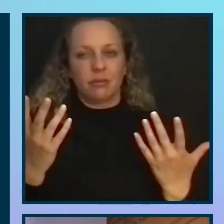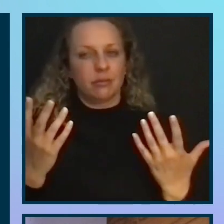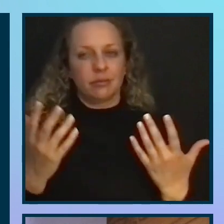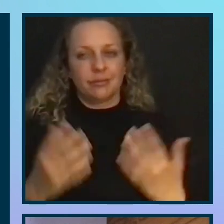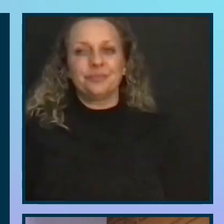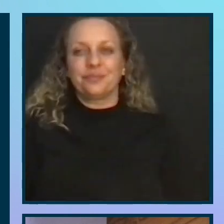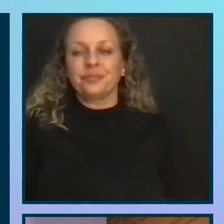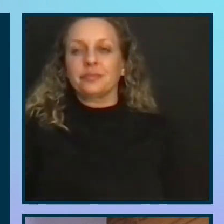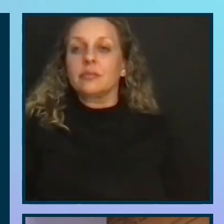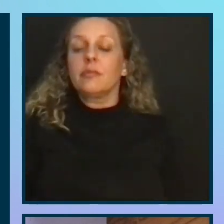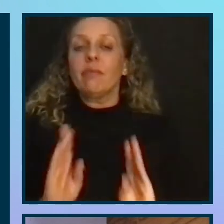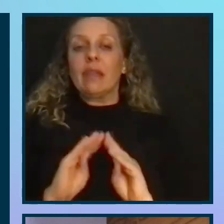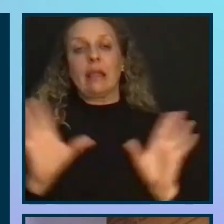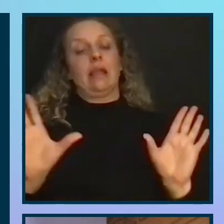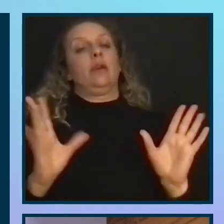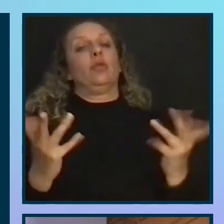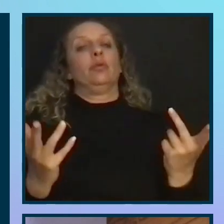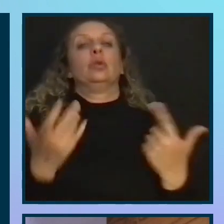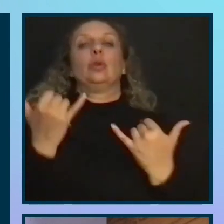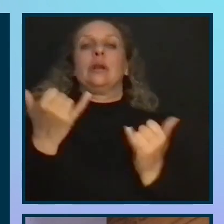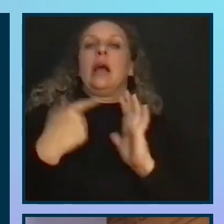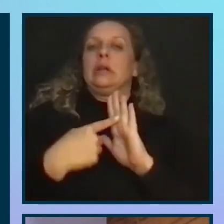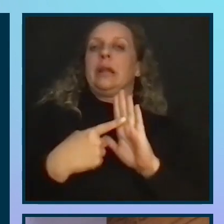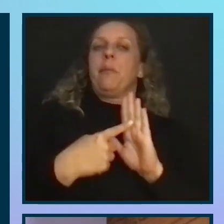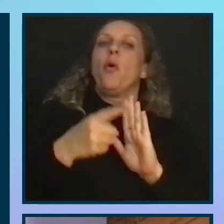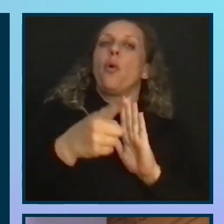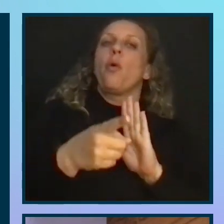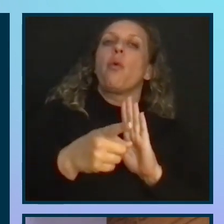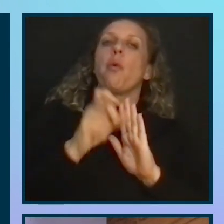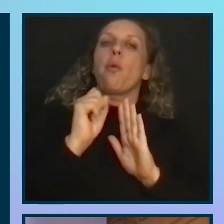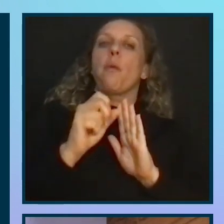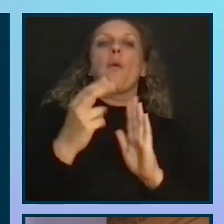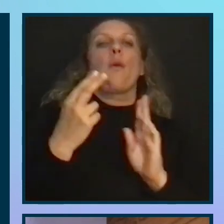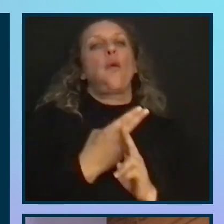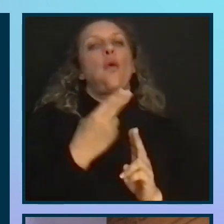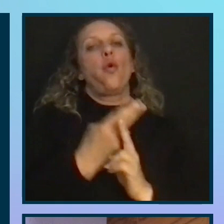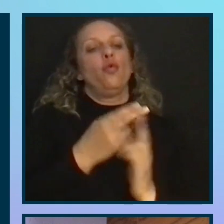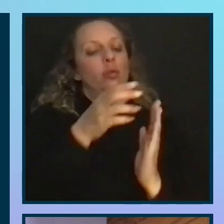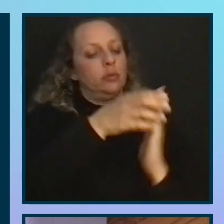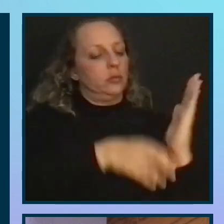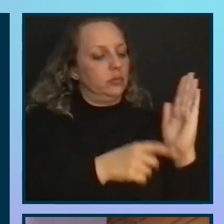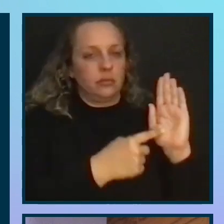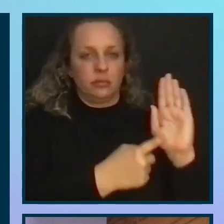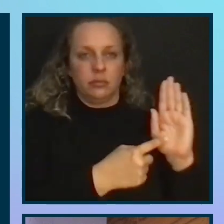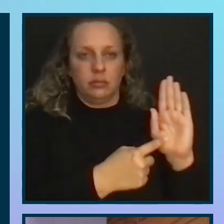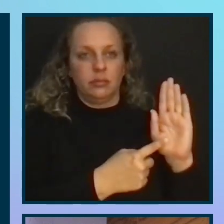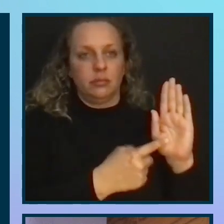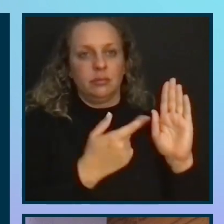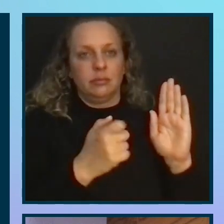So I'm gonna show you a demo now of screen reader usage of our GEL modal component.